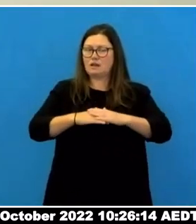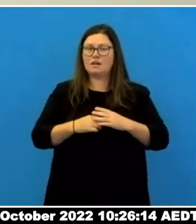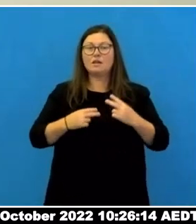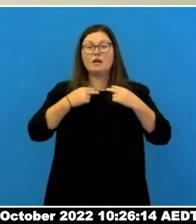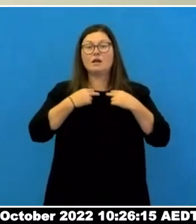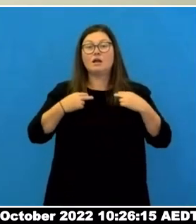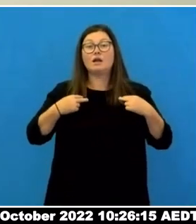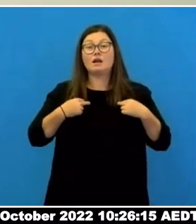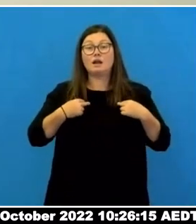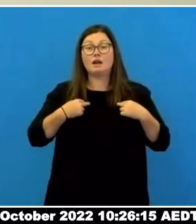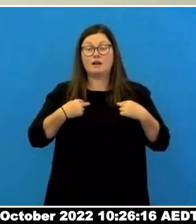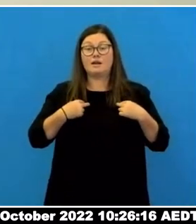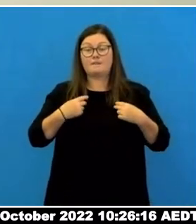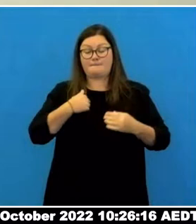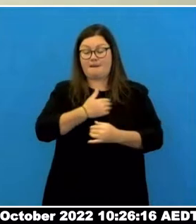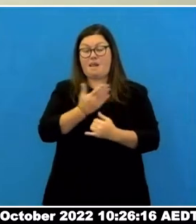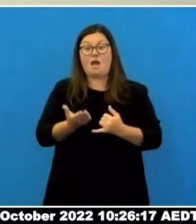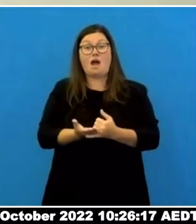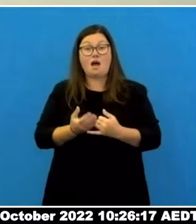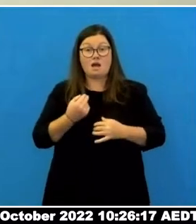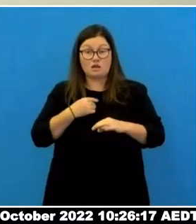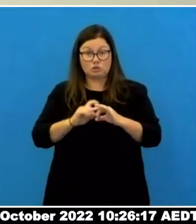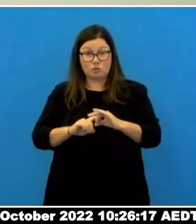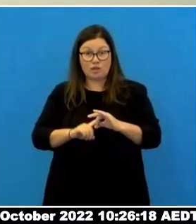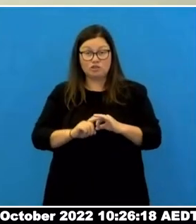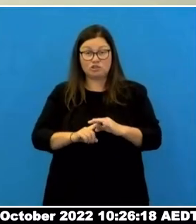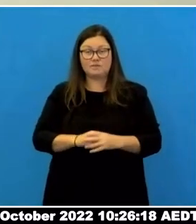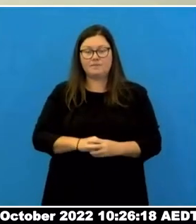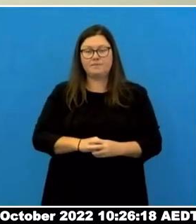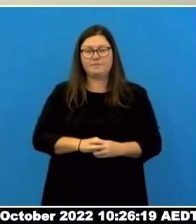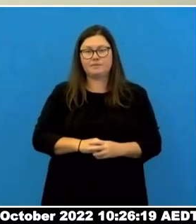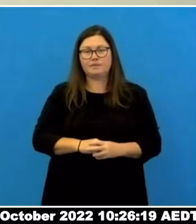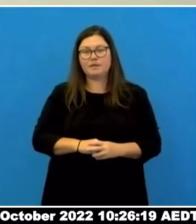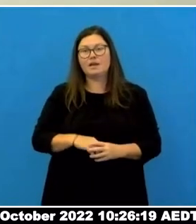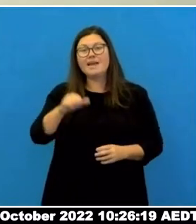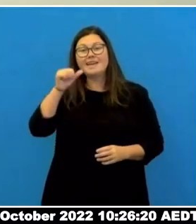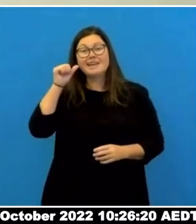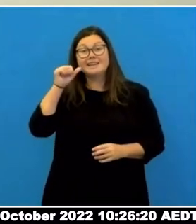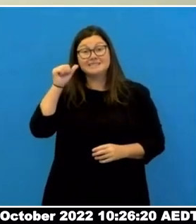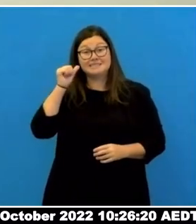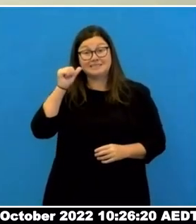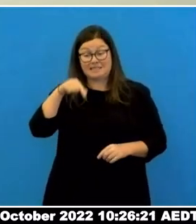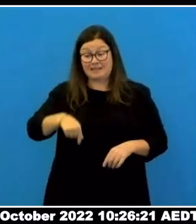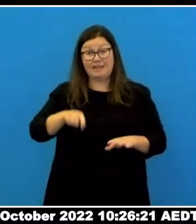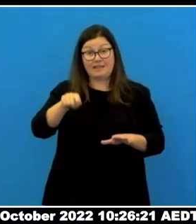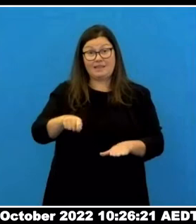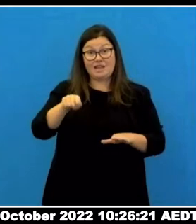or questions is a theme we heard yesterday from one panel was the importance